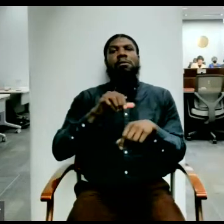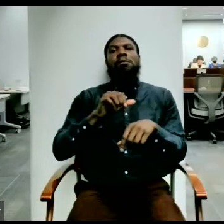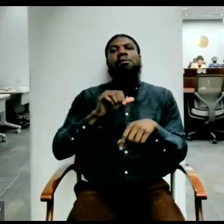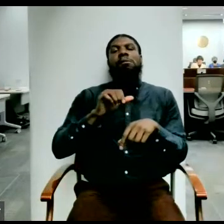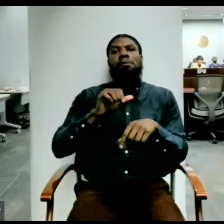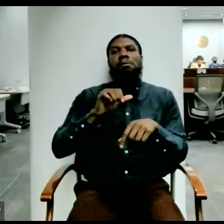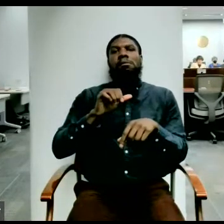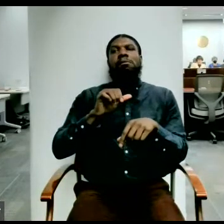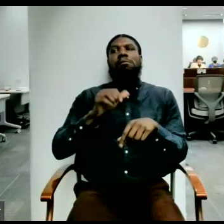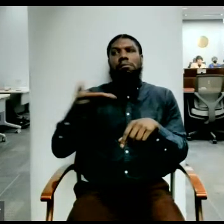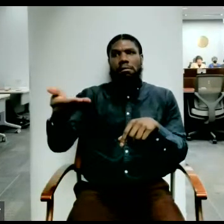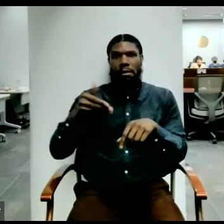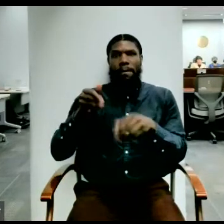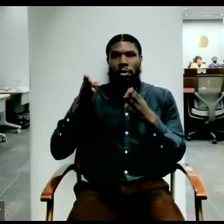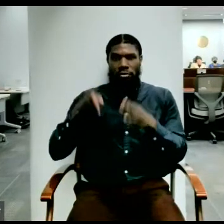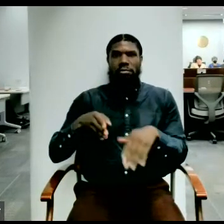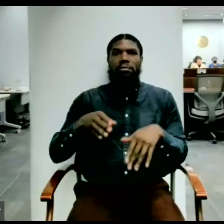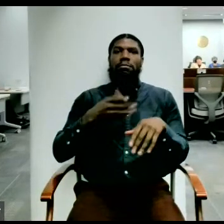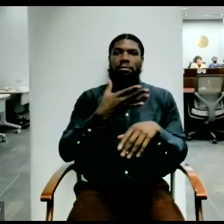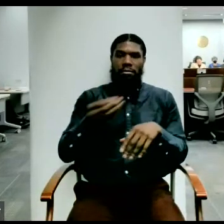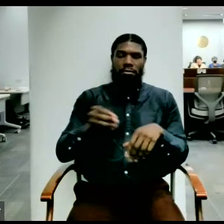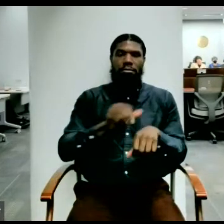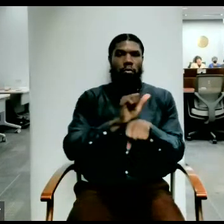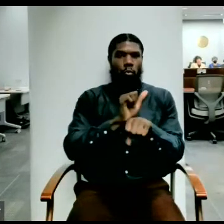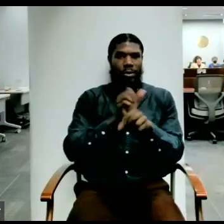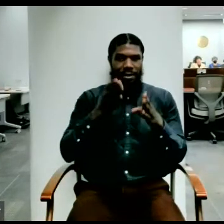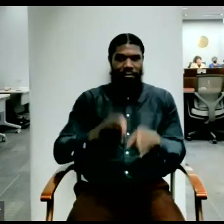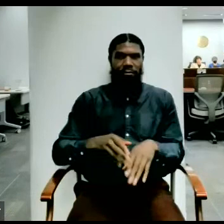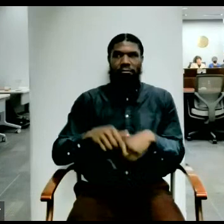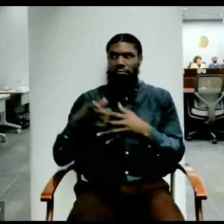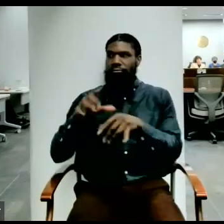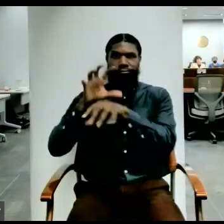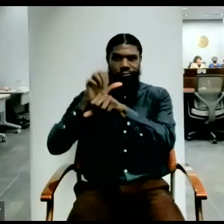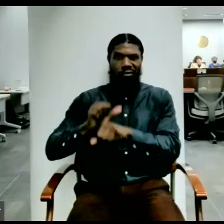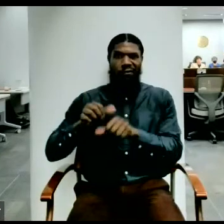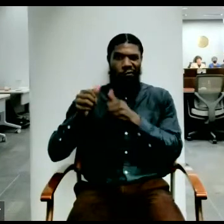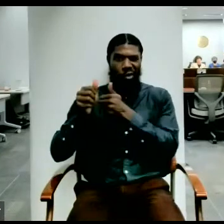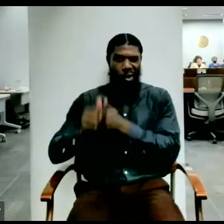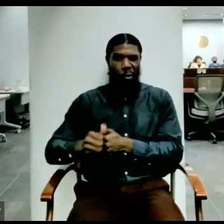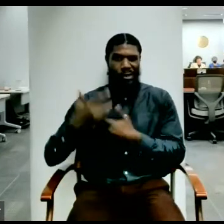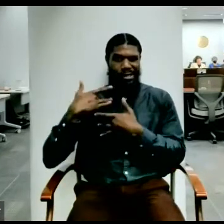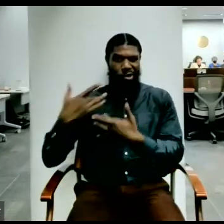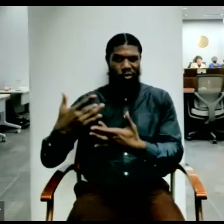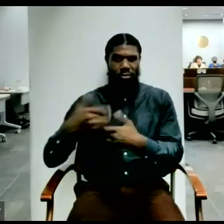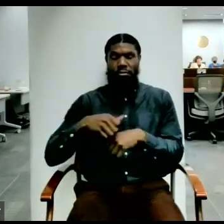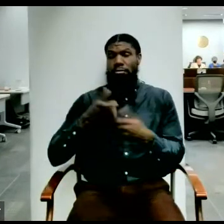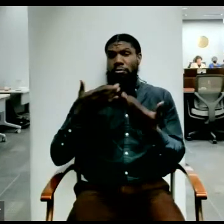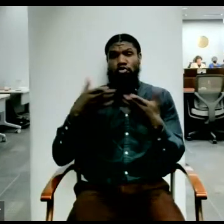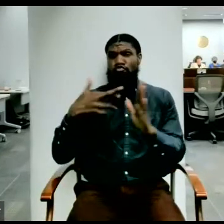And I won't say this is an absolute general rule, but certainly there are many very legitimate